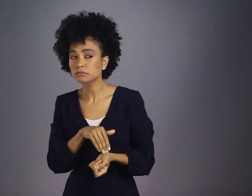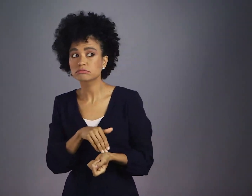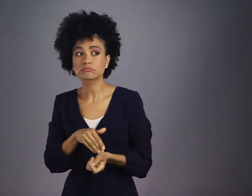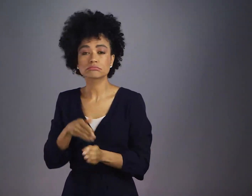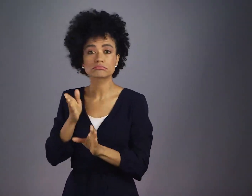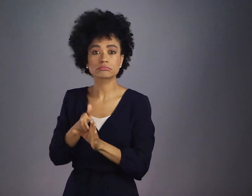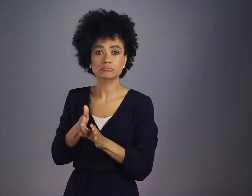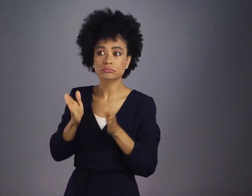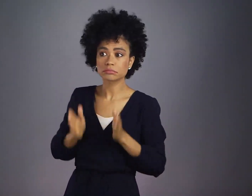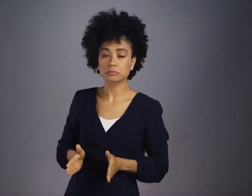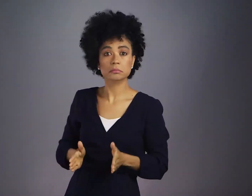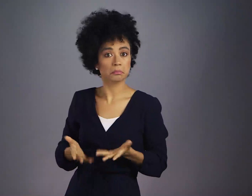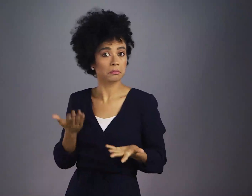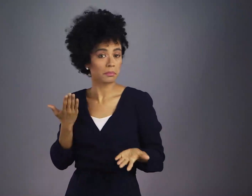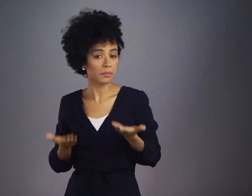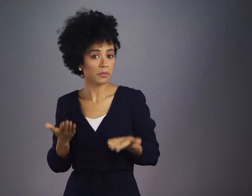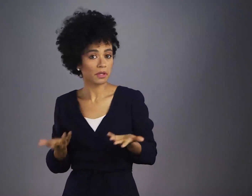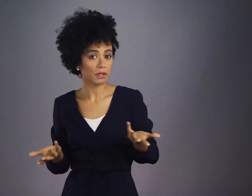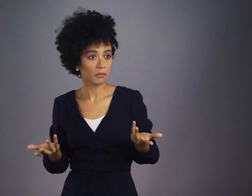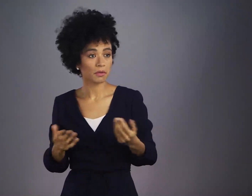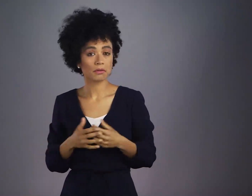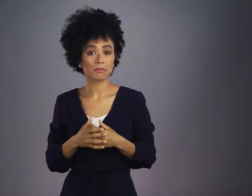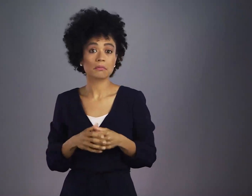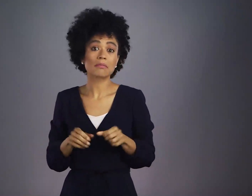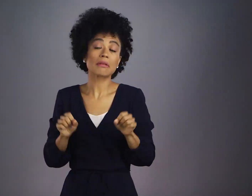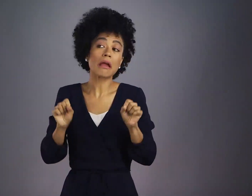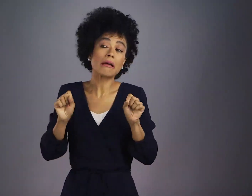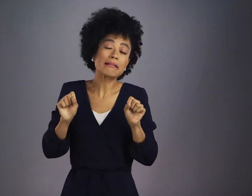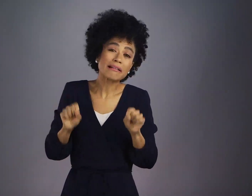Perhaps our doctor or psychologist will be the person.